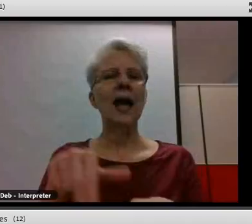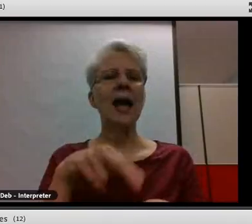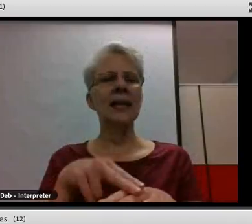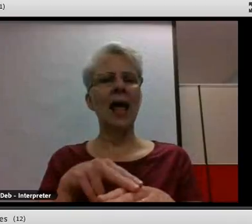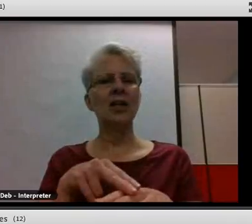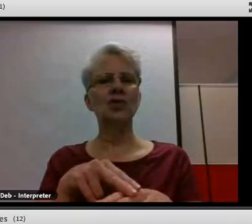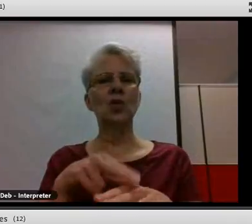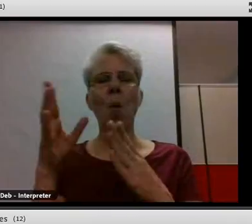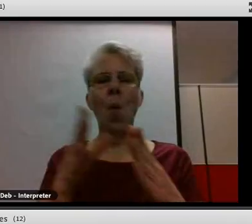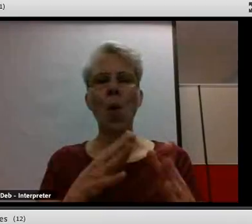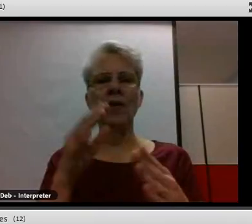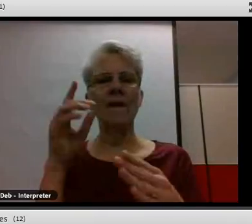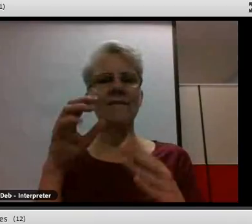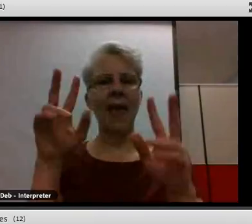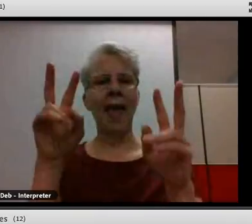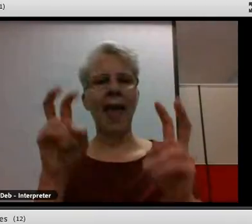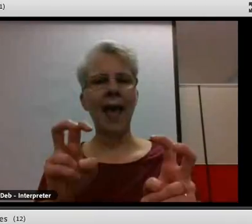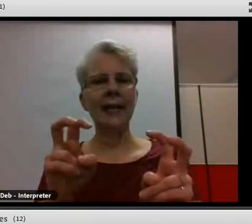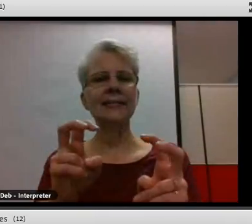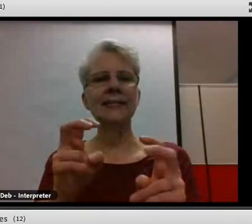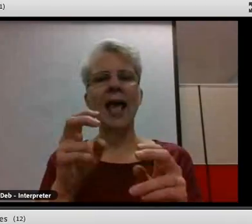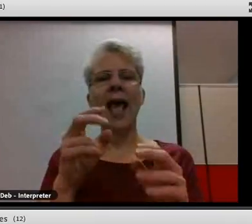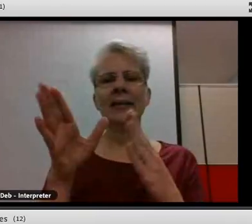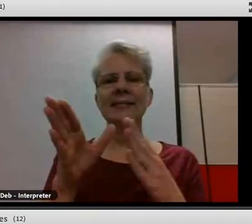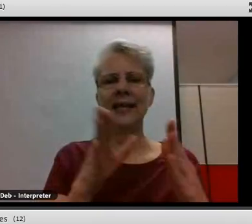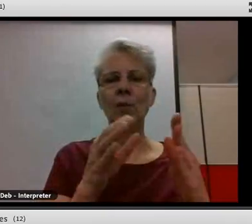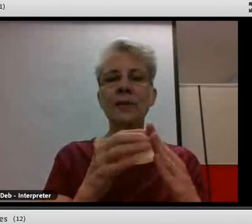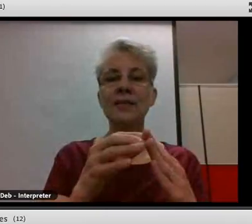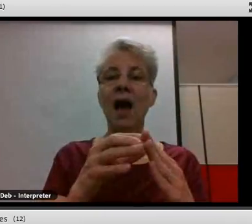which is a voluntary product accessibility template,